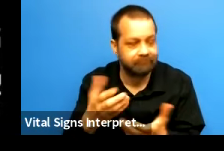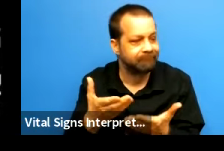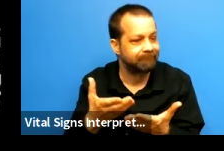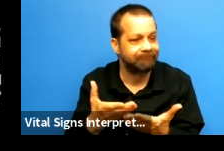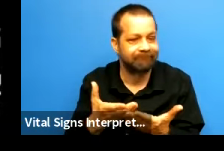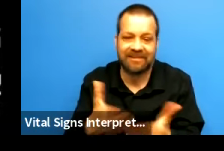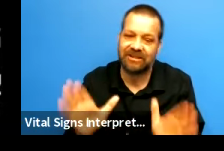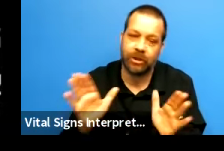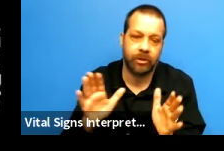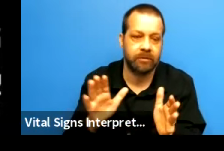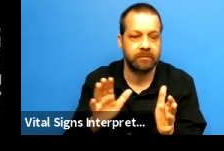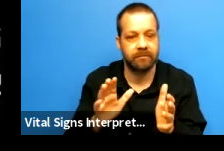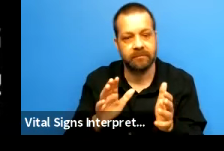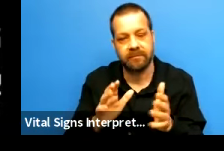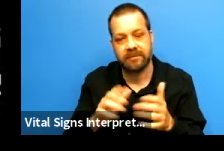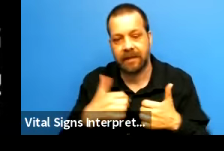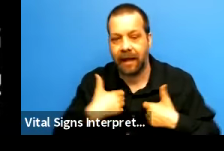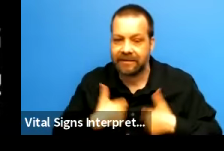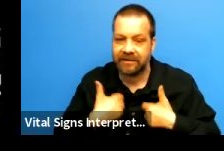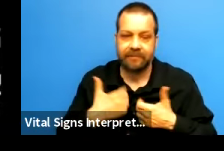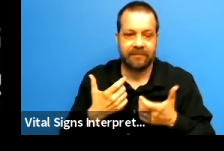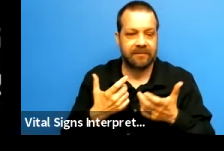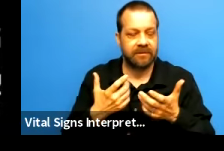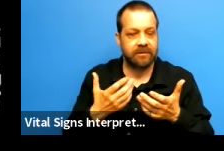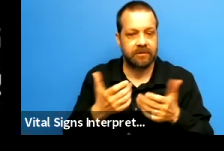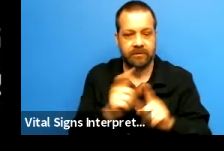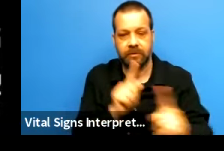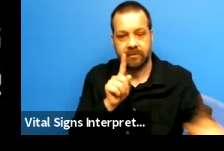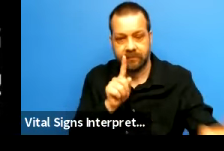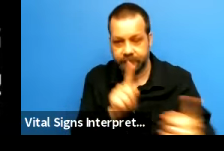social distancing, what to do if they get sick.